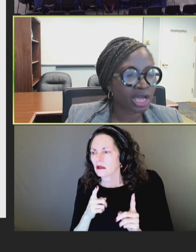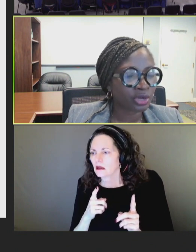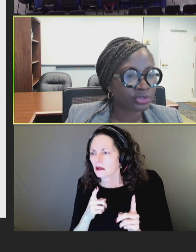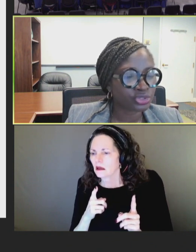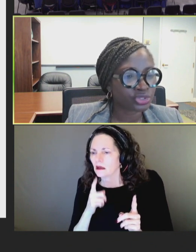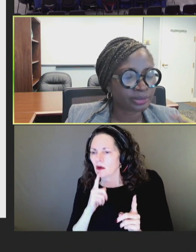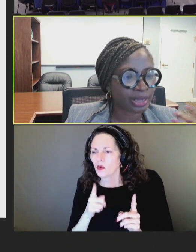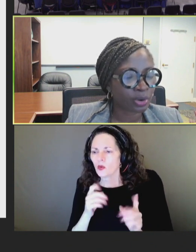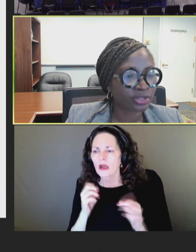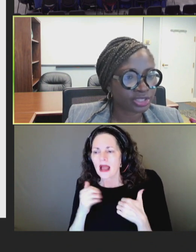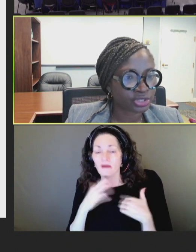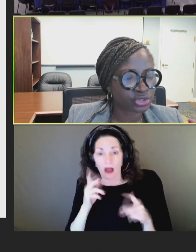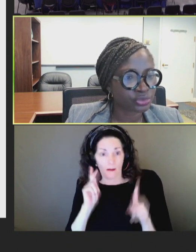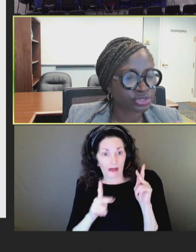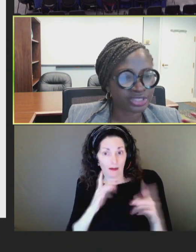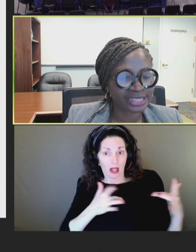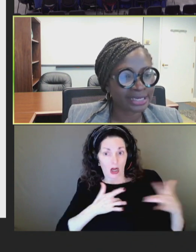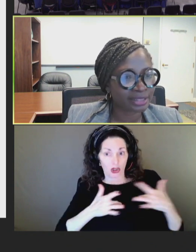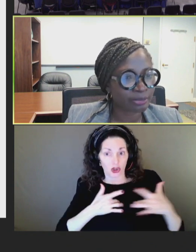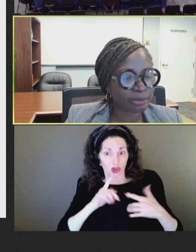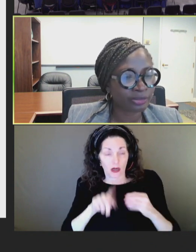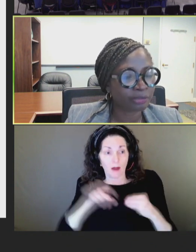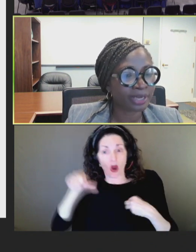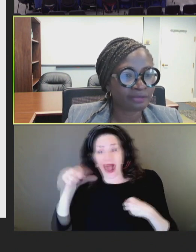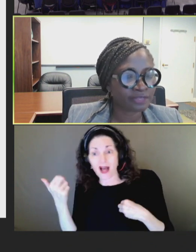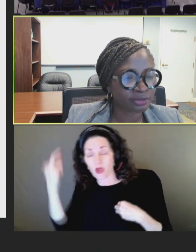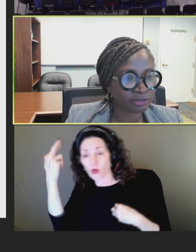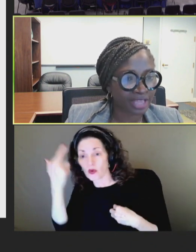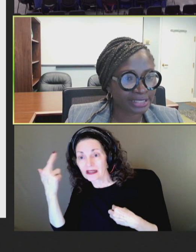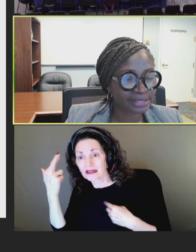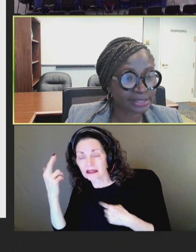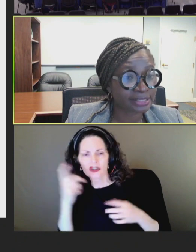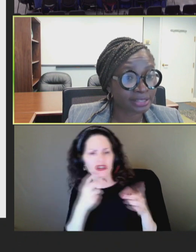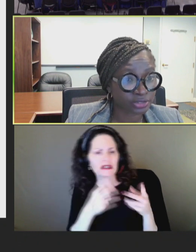are concerned about other issues, just telling them about the benefits of the vaccines is not